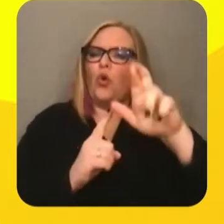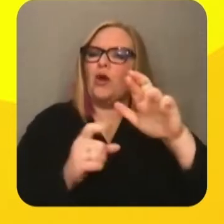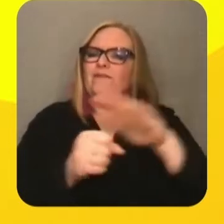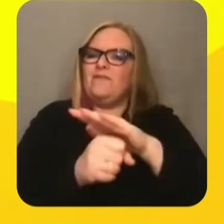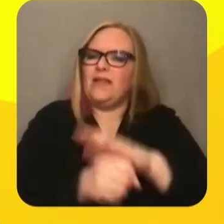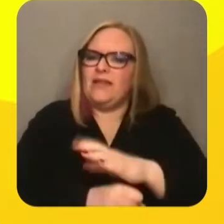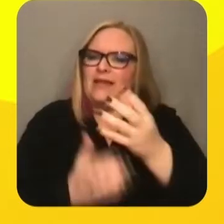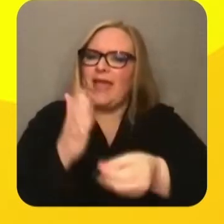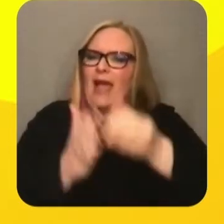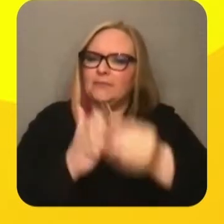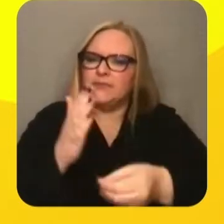Yeah, no, it's a great question.